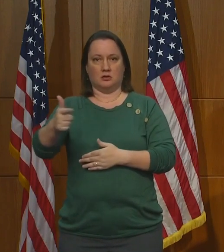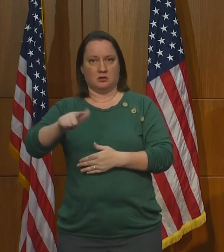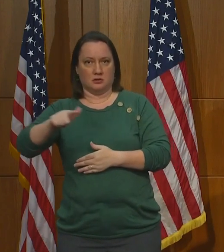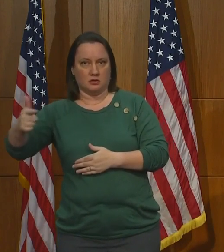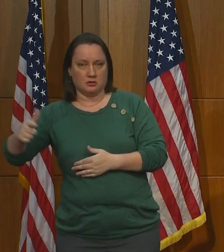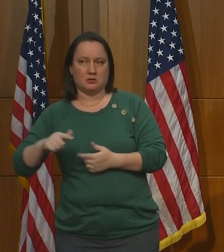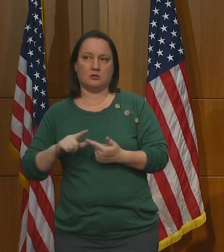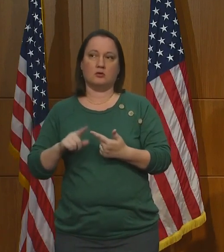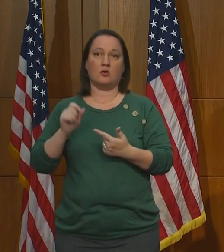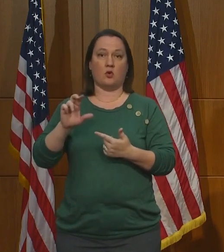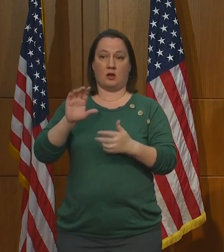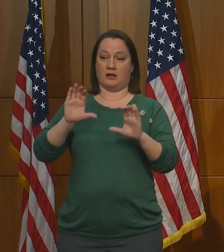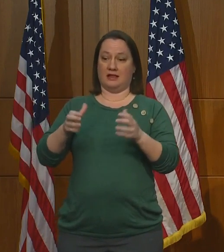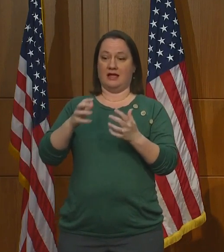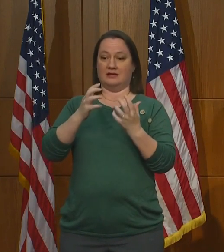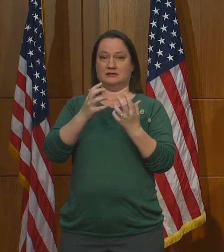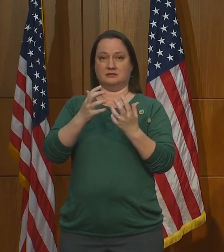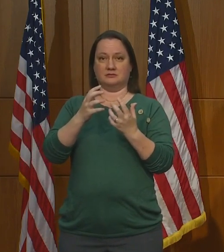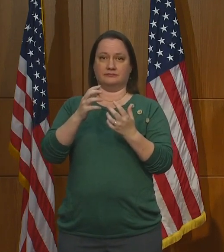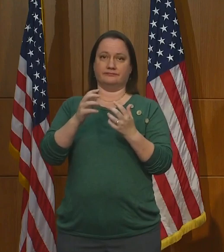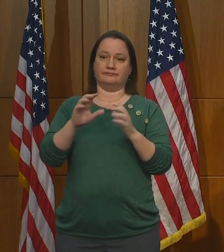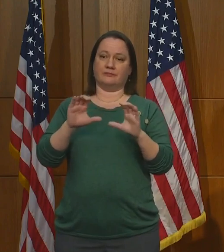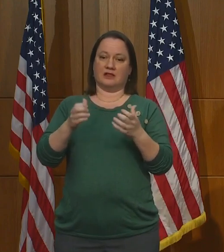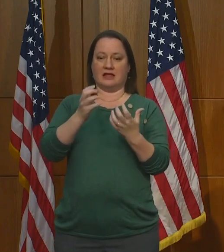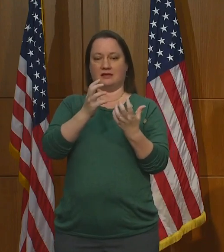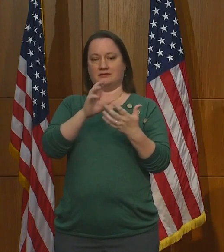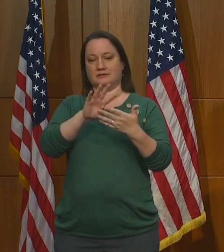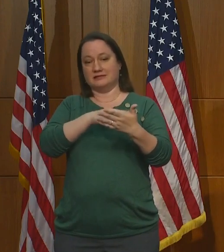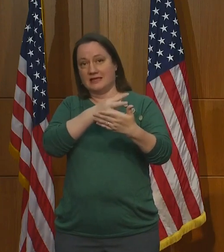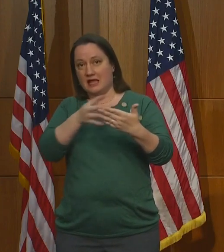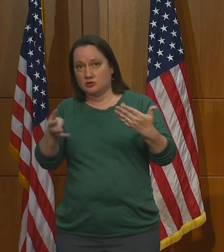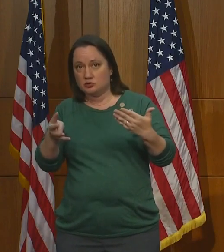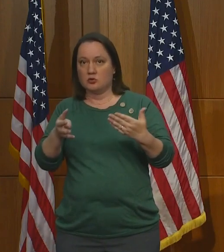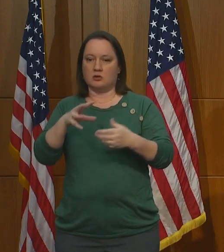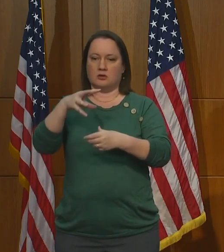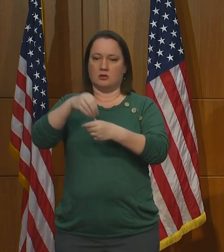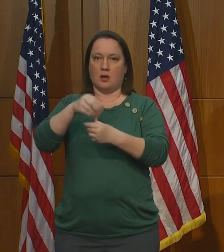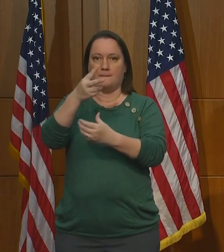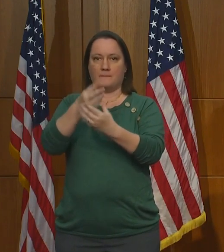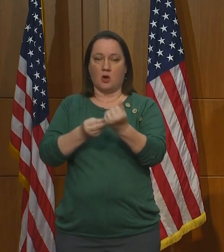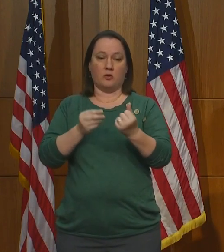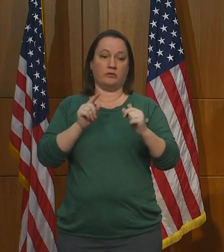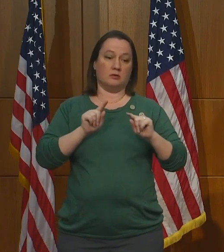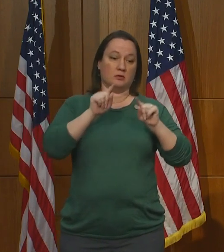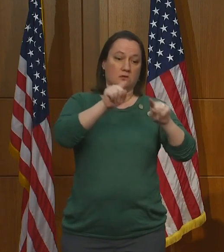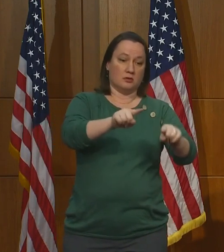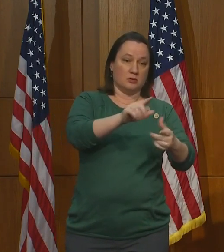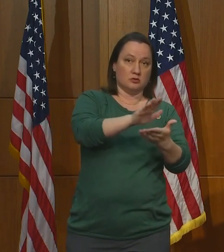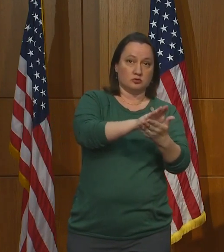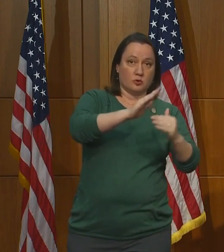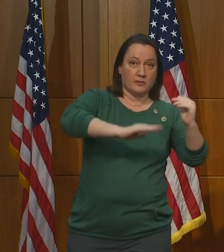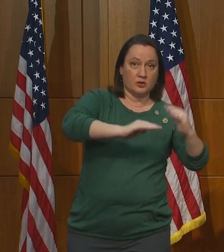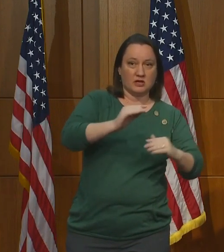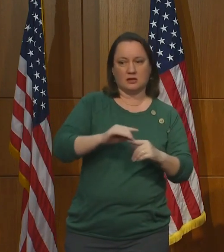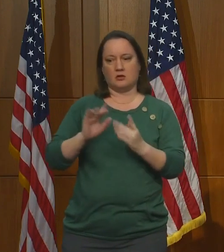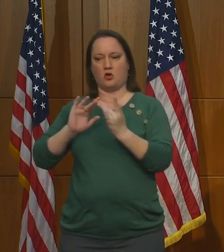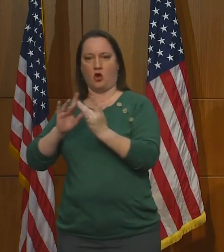HAVE TO STAGGER SCHEDULES OUR TOP CLASS SCHEDULES THAT BLAND